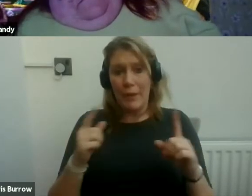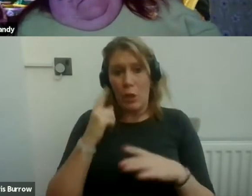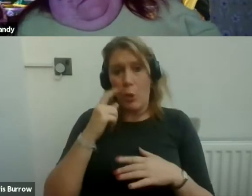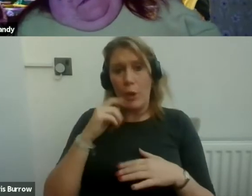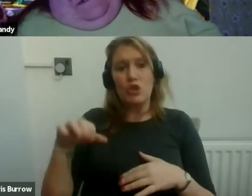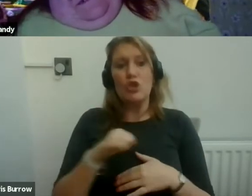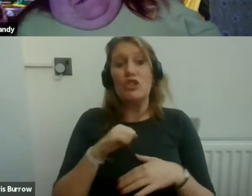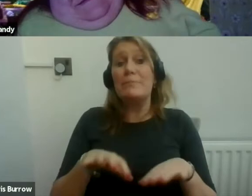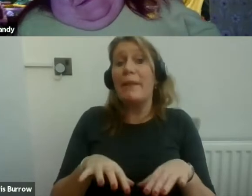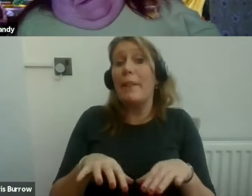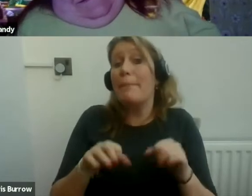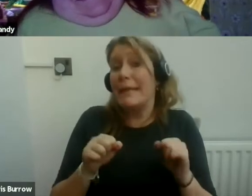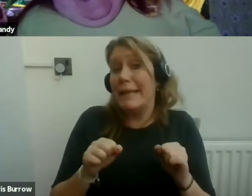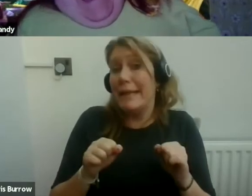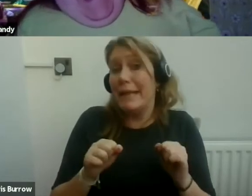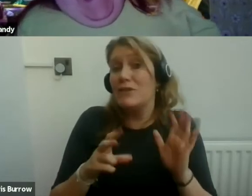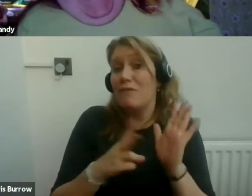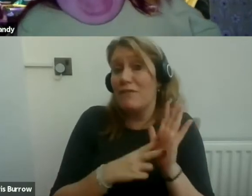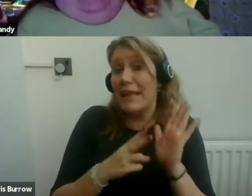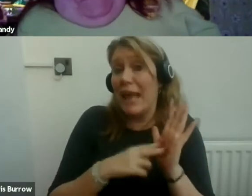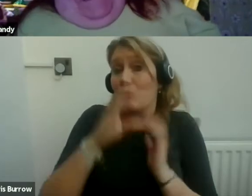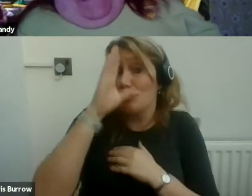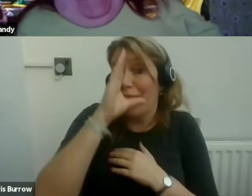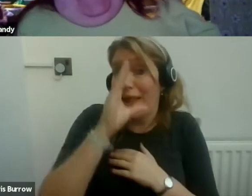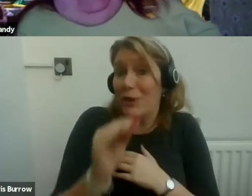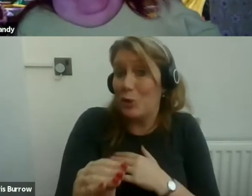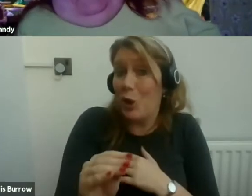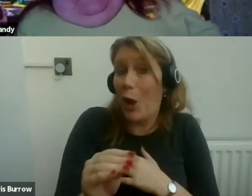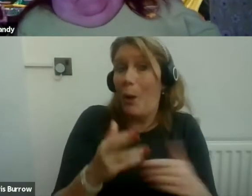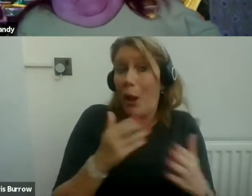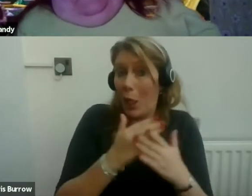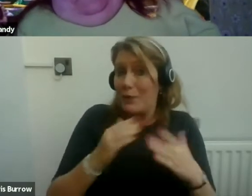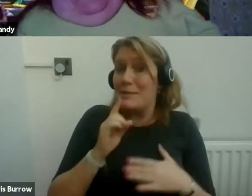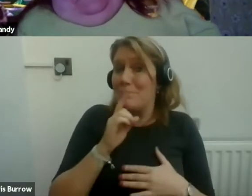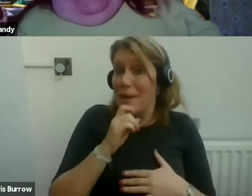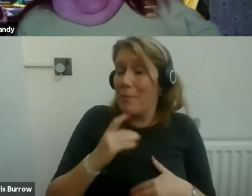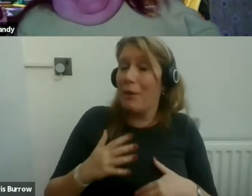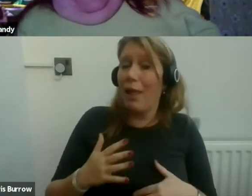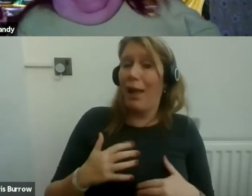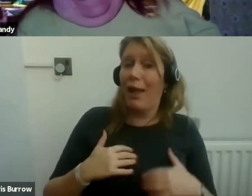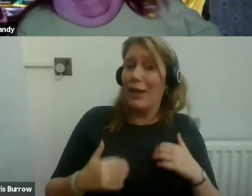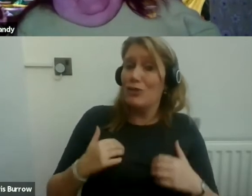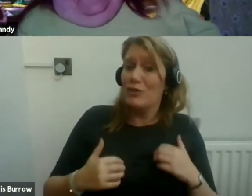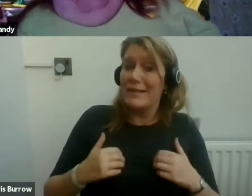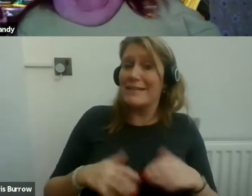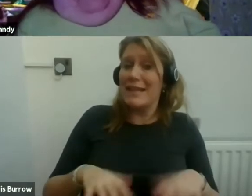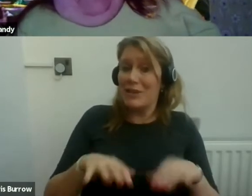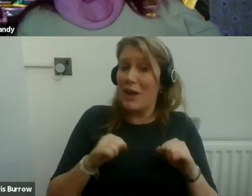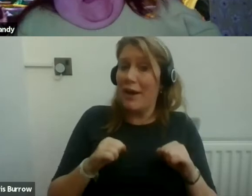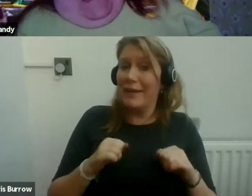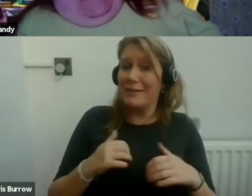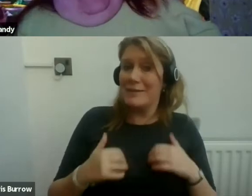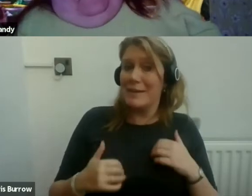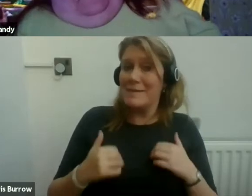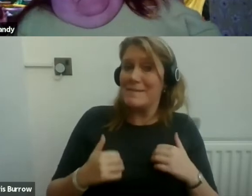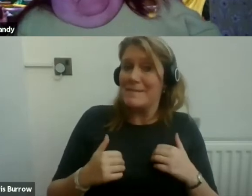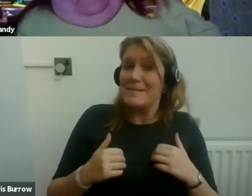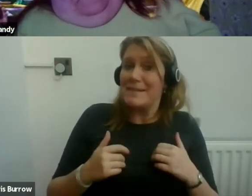so I'm warning you! I think people are starting to rumble the process and to